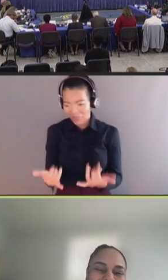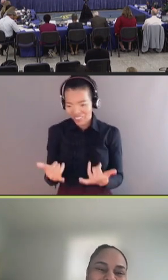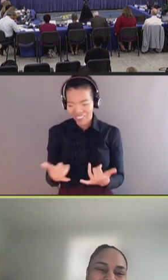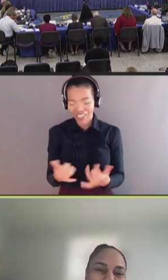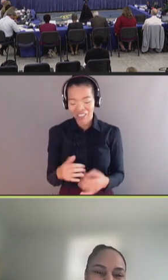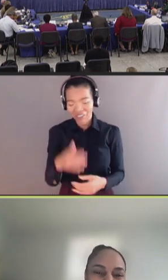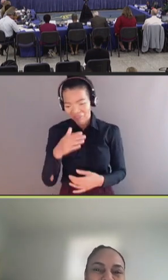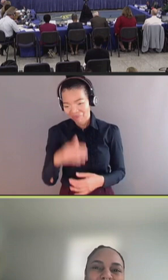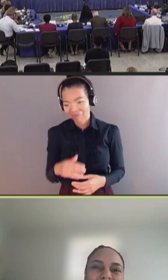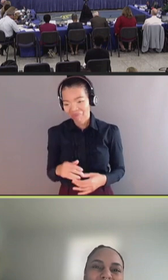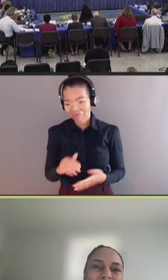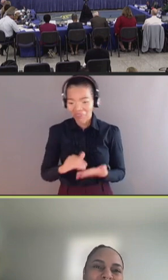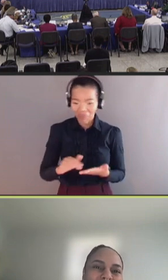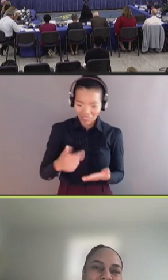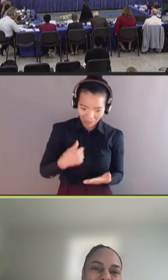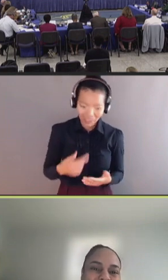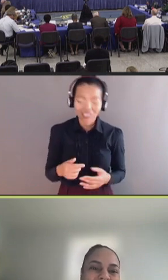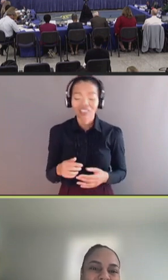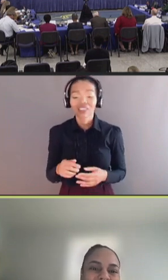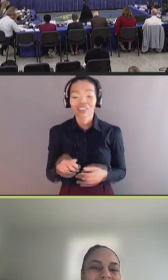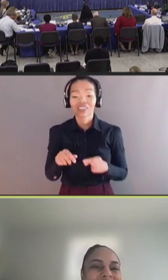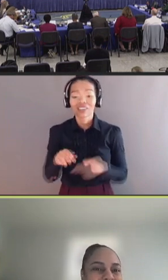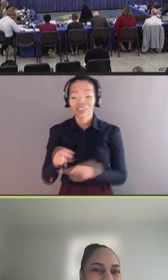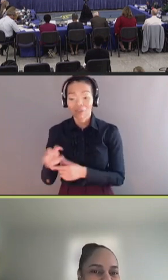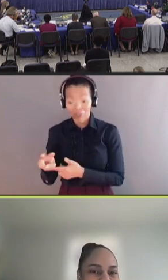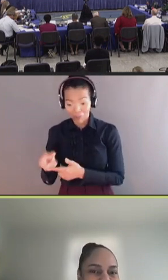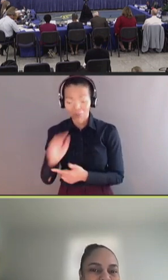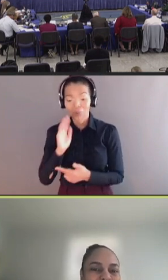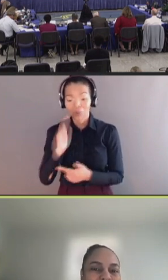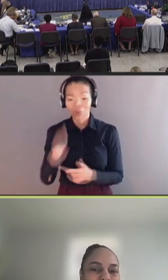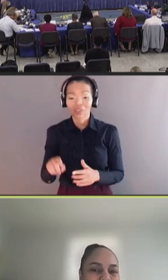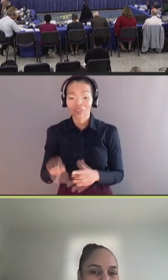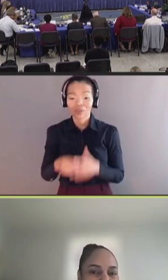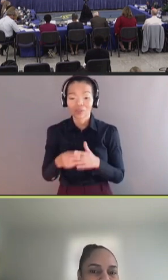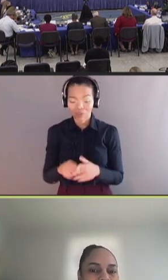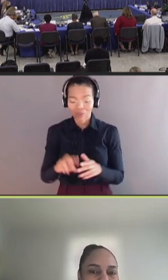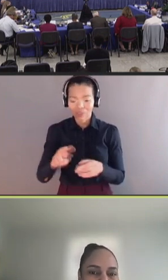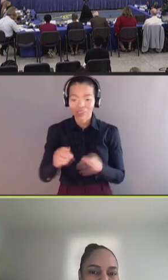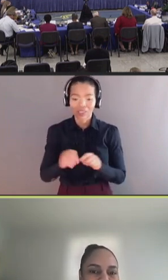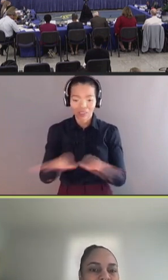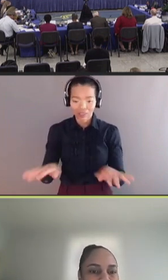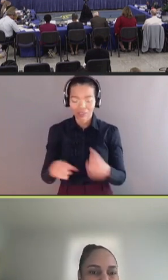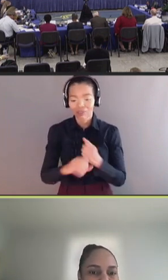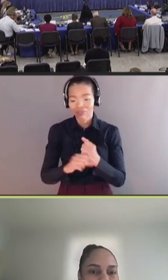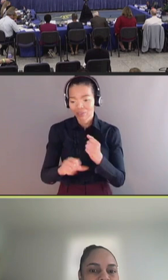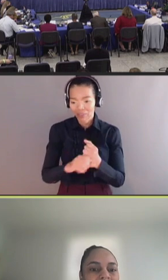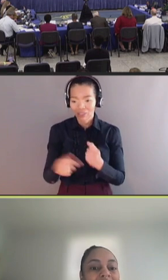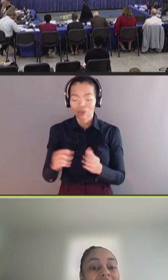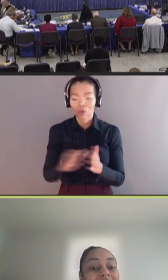And then in November, we're going to launch our second wave of Motivate Action advertising